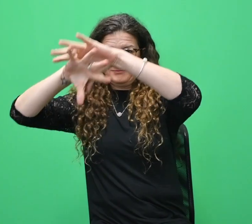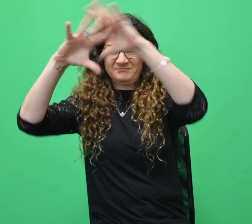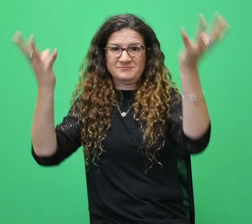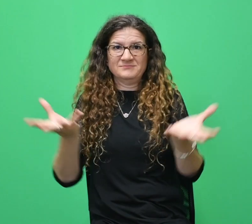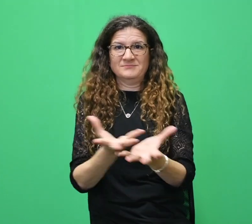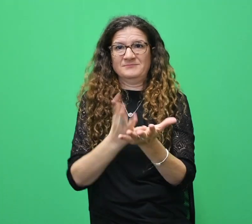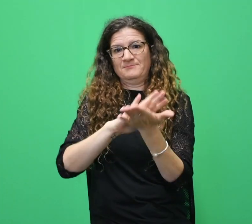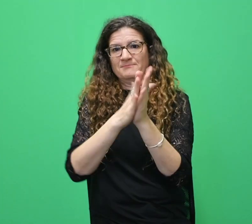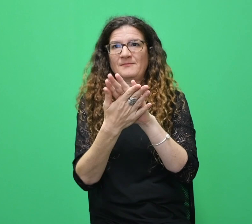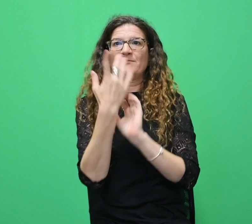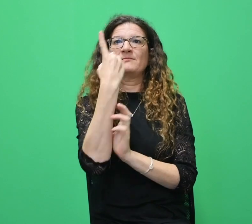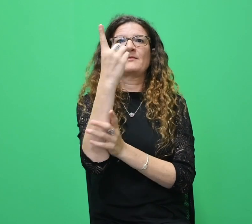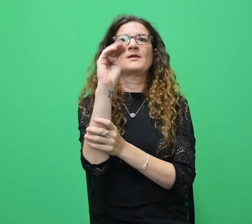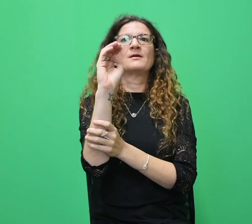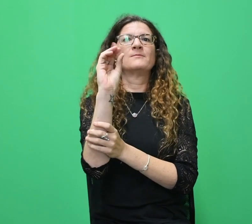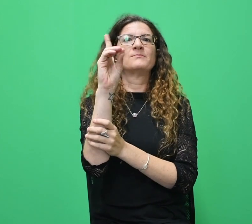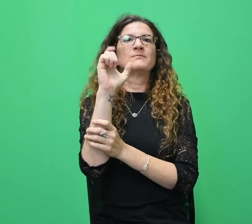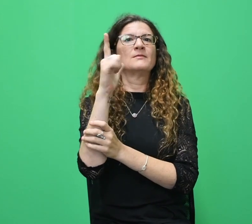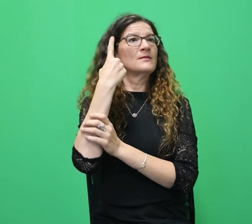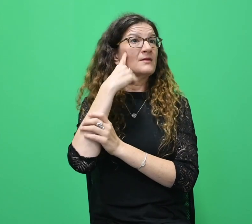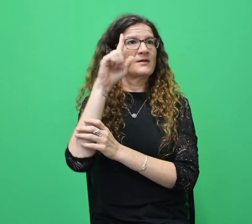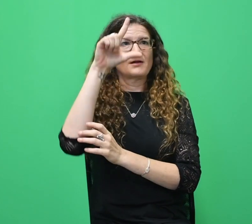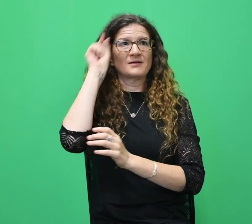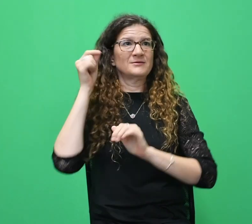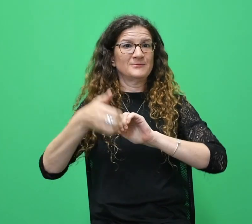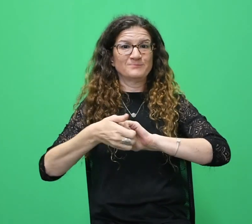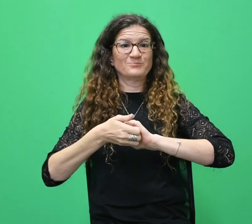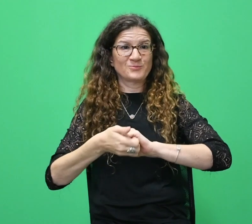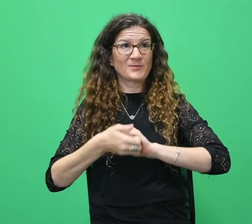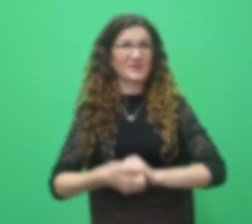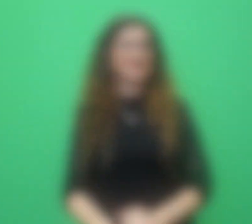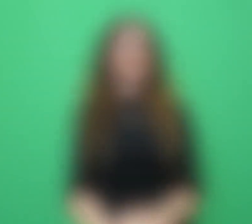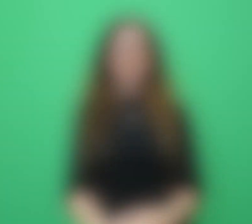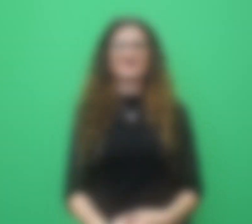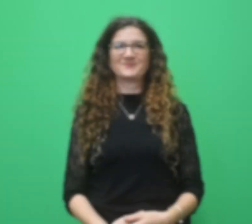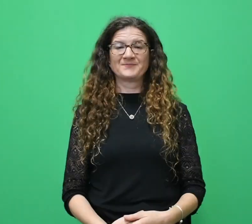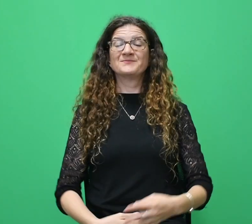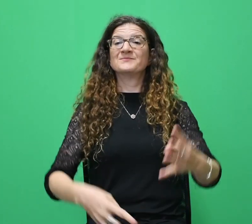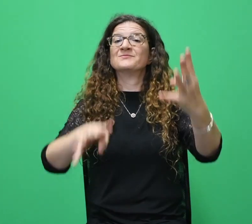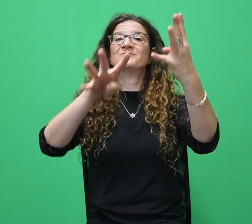by grouping together into one model for Gallaudet partnerships.